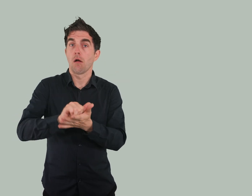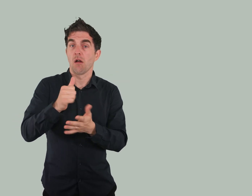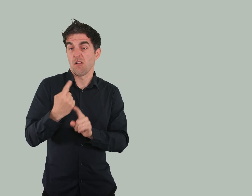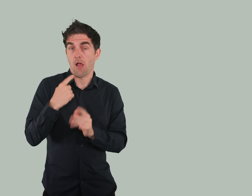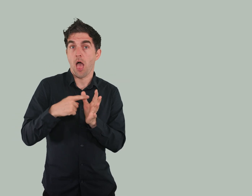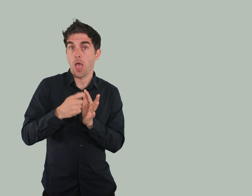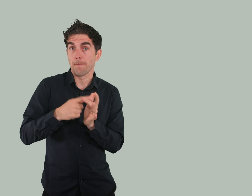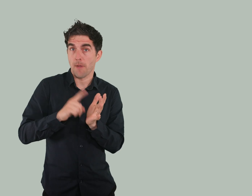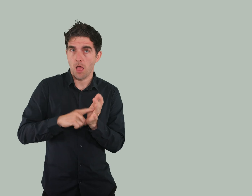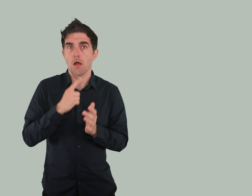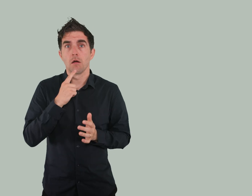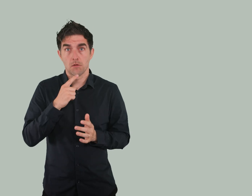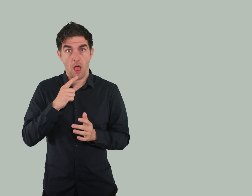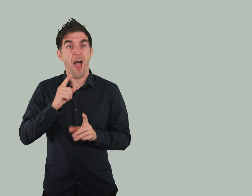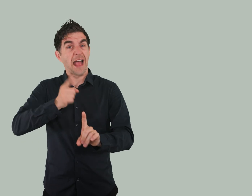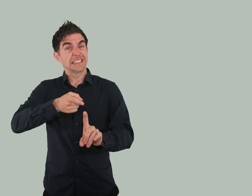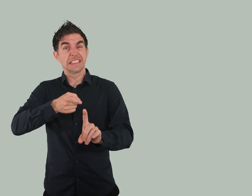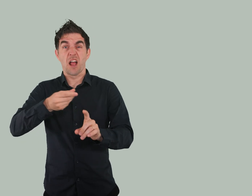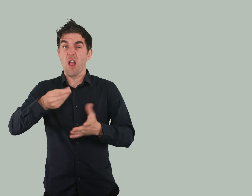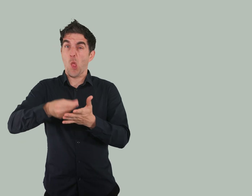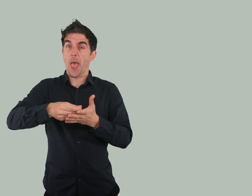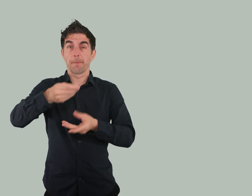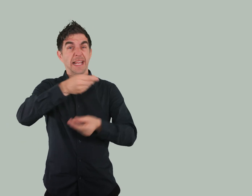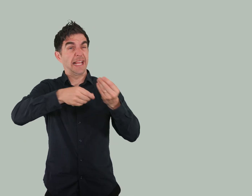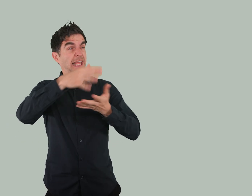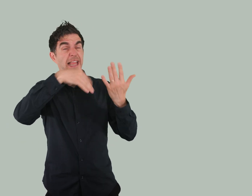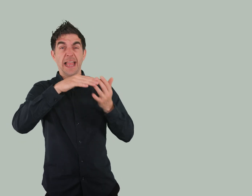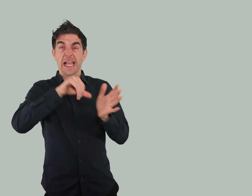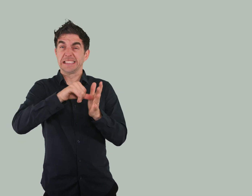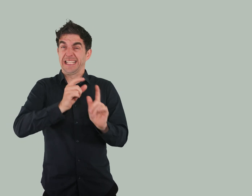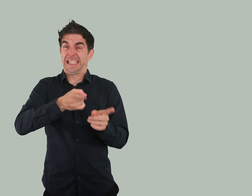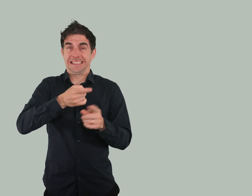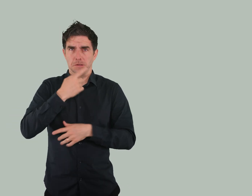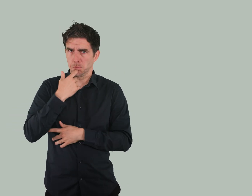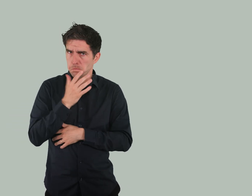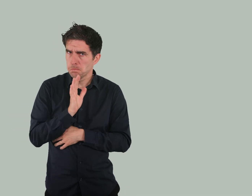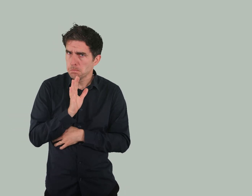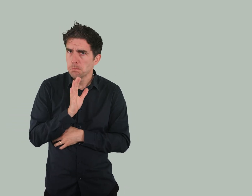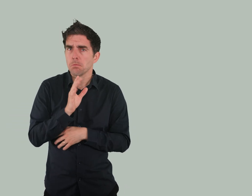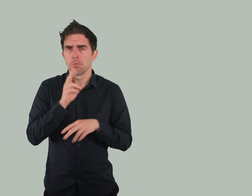published in April, does not point to a simple economy-wide effect.